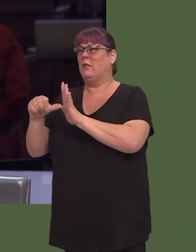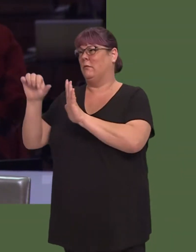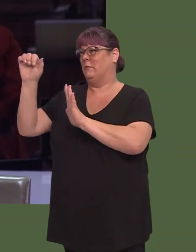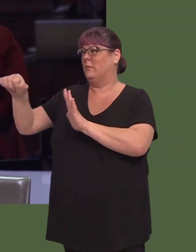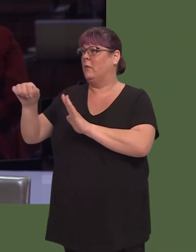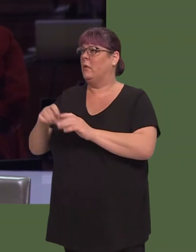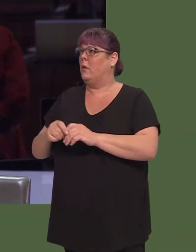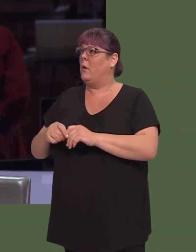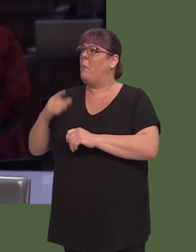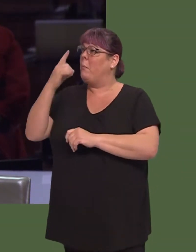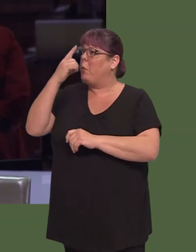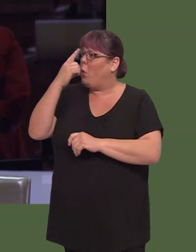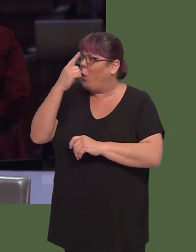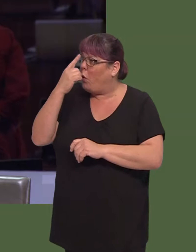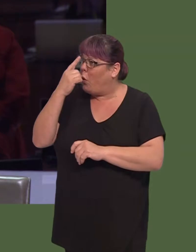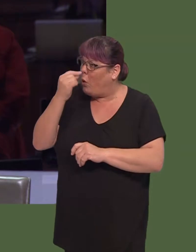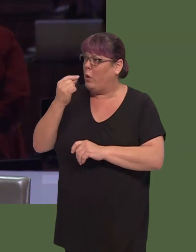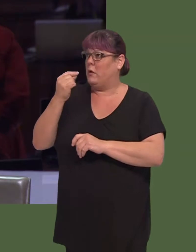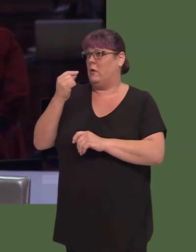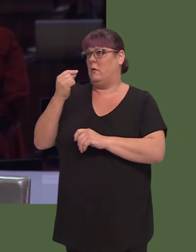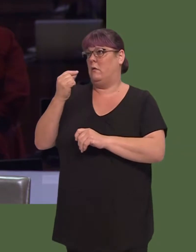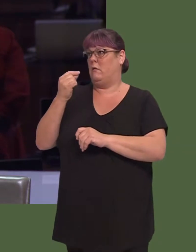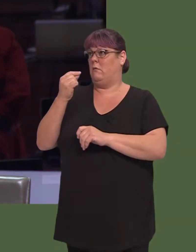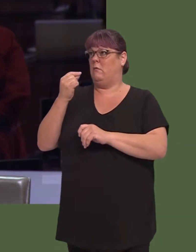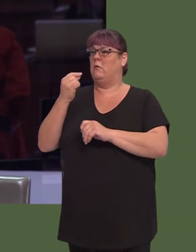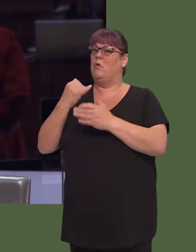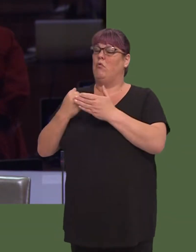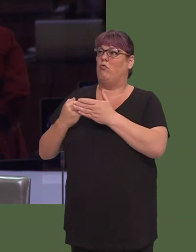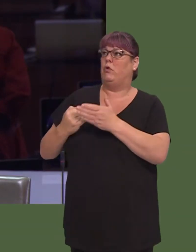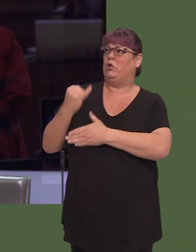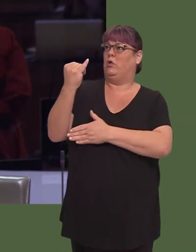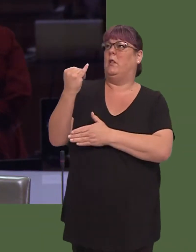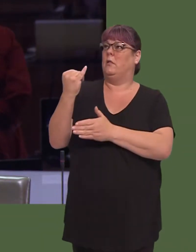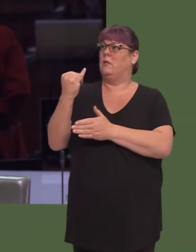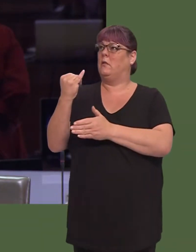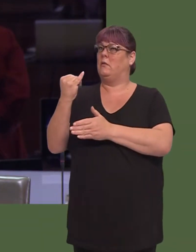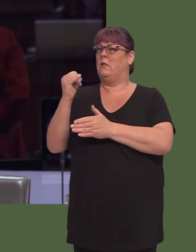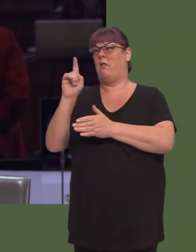of the politics of poverty. Do you accept that your regressive childcare offer is likely